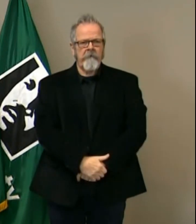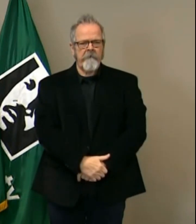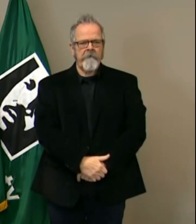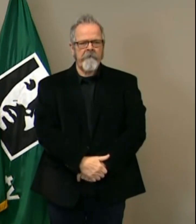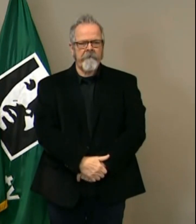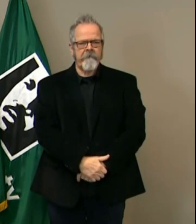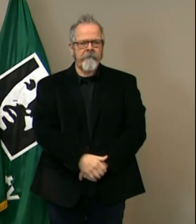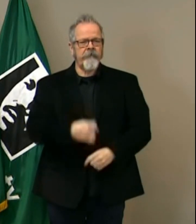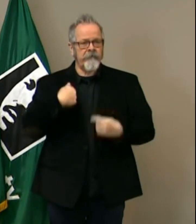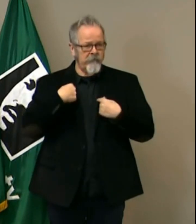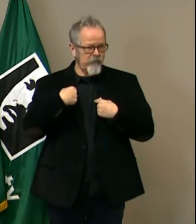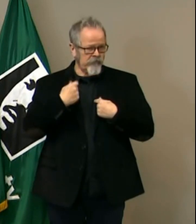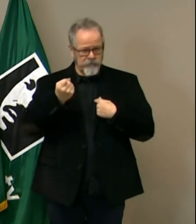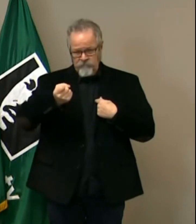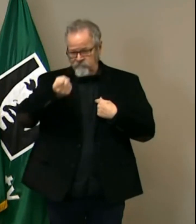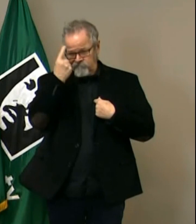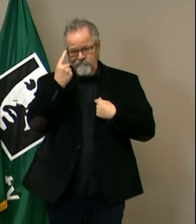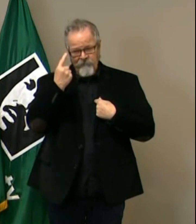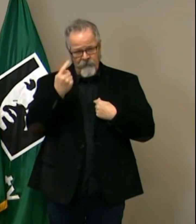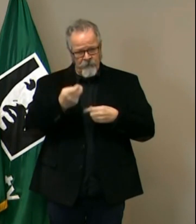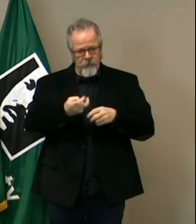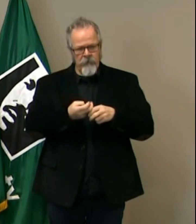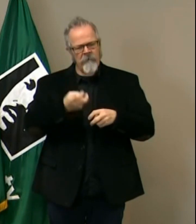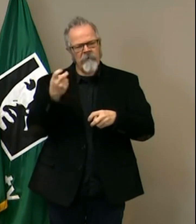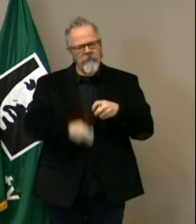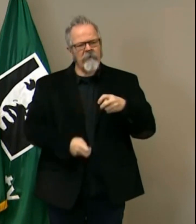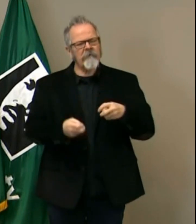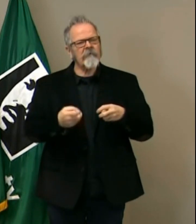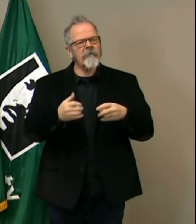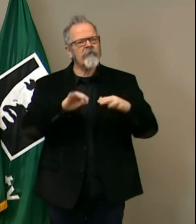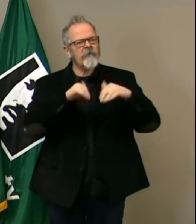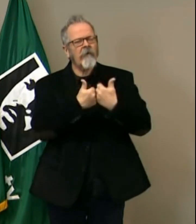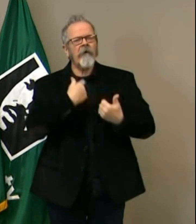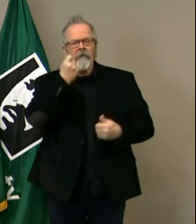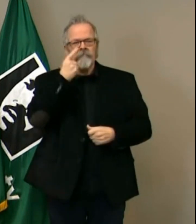support and understanding of so many people across the region I also